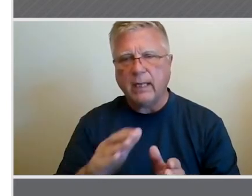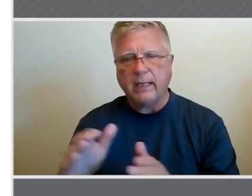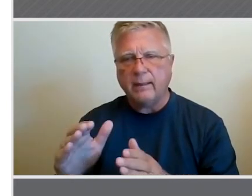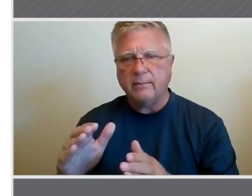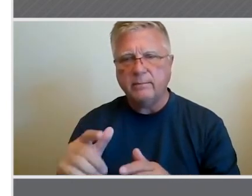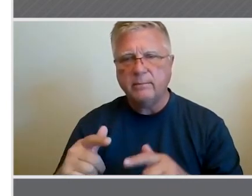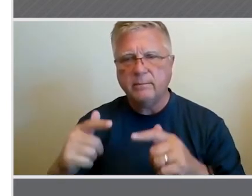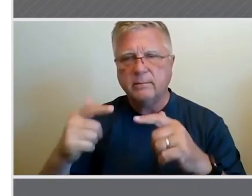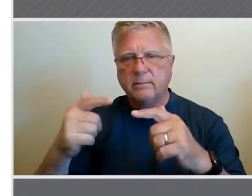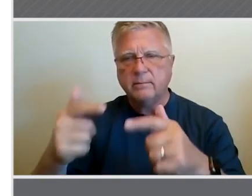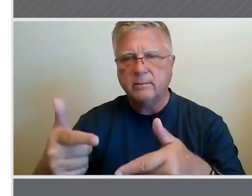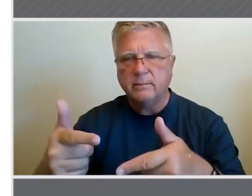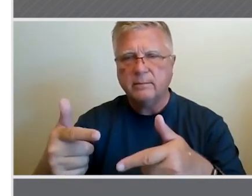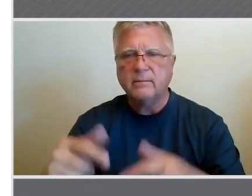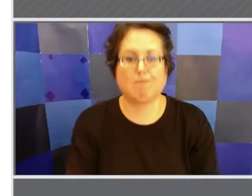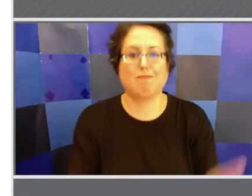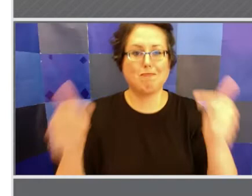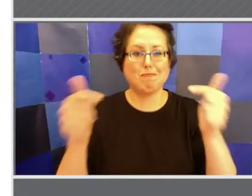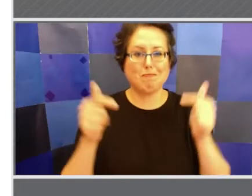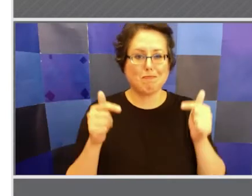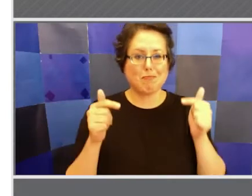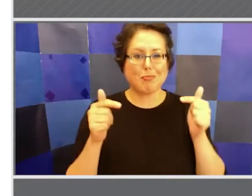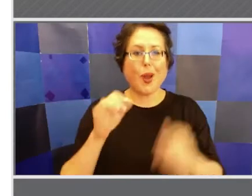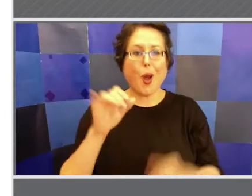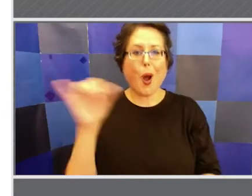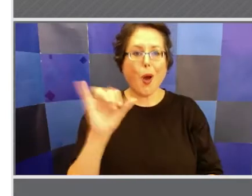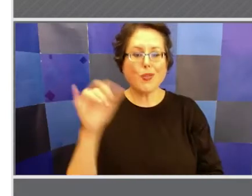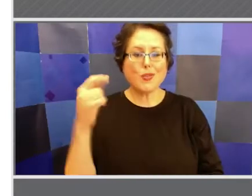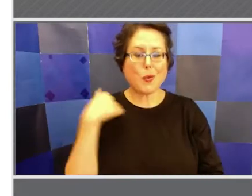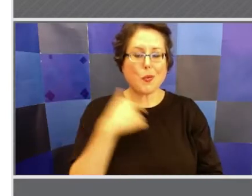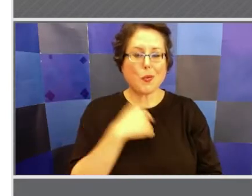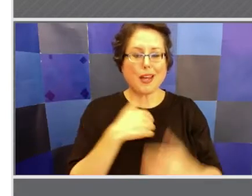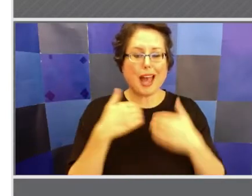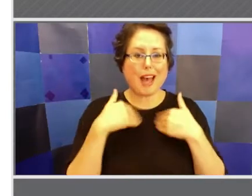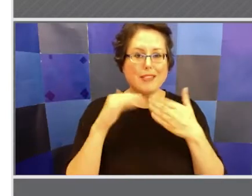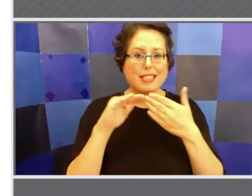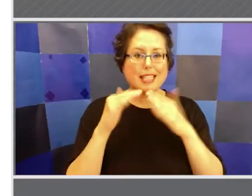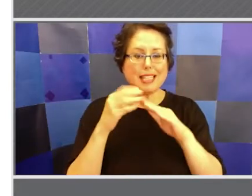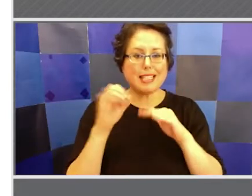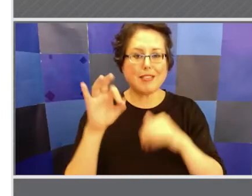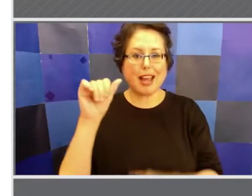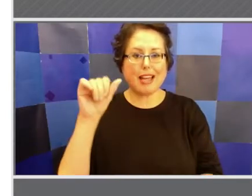We also how's the city's Ada coordinators so the Americans with Disabilities Act and